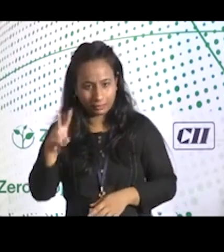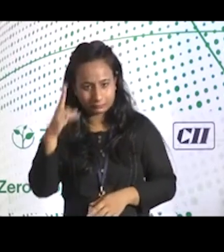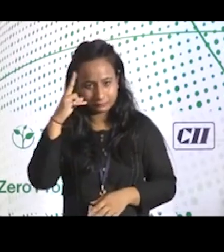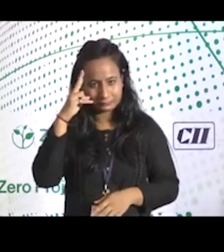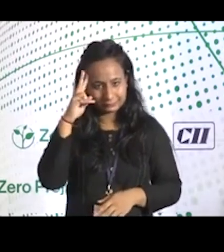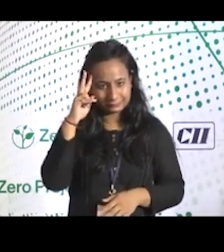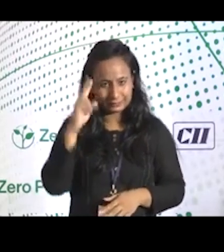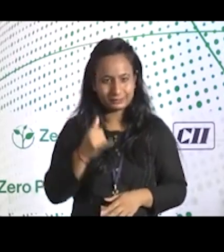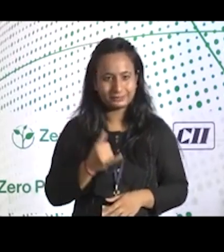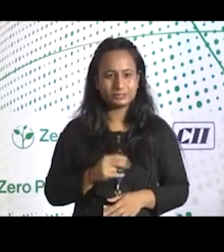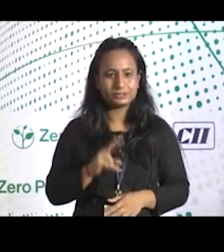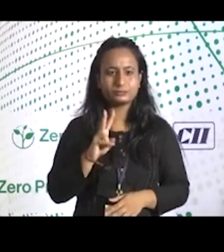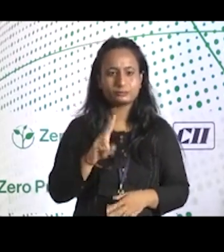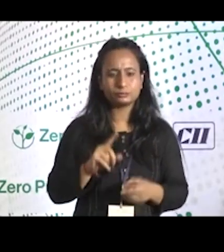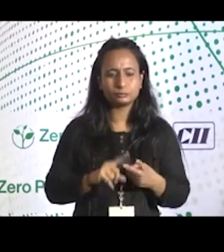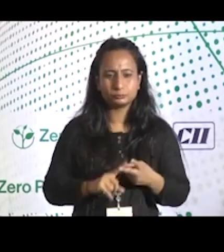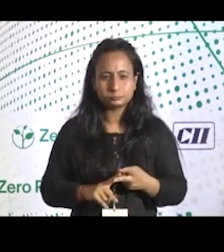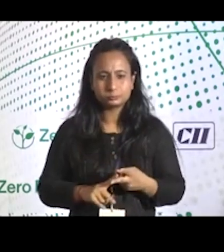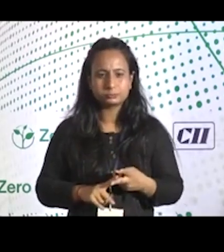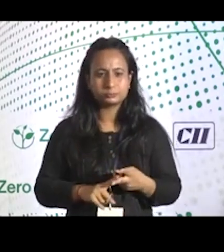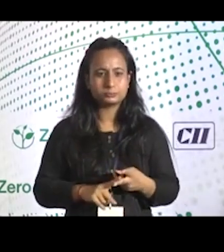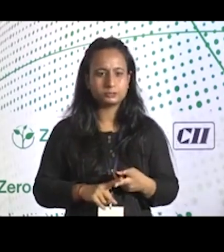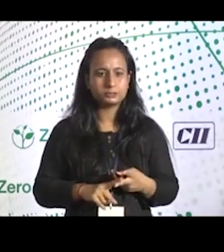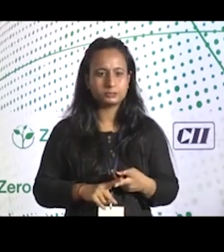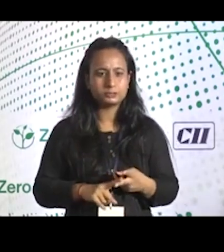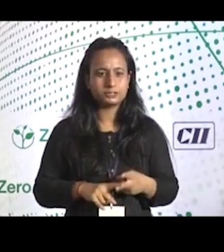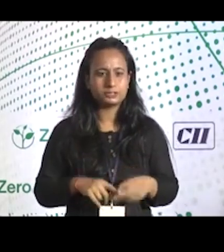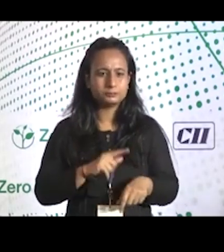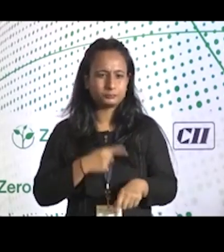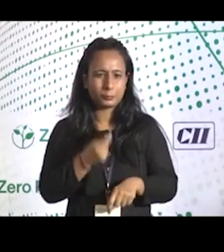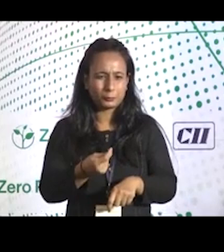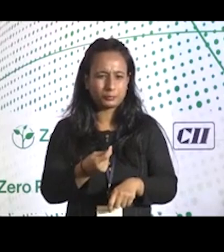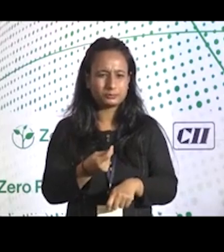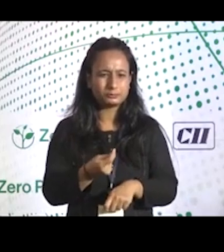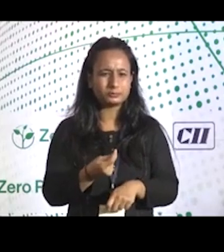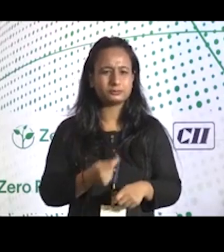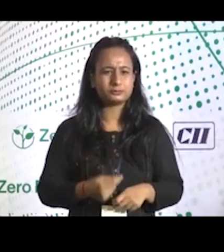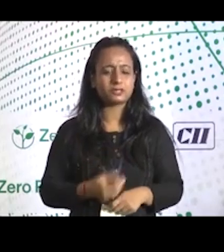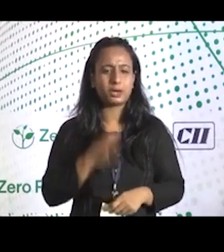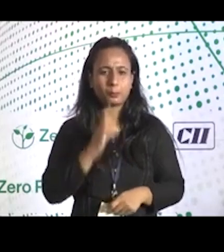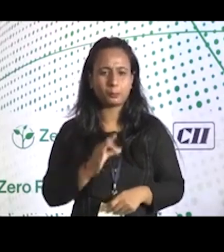investors to the right kind of opportunity for their financing instruments. Which brings me to third point.